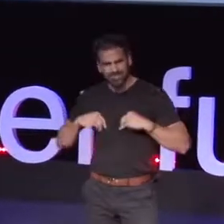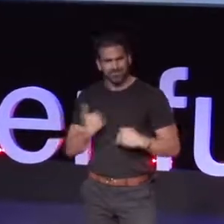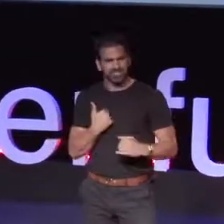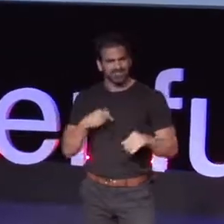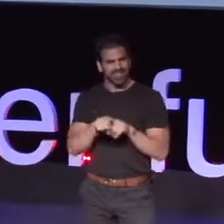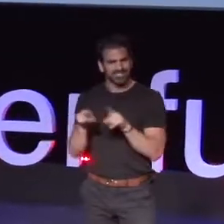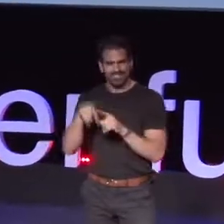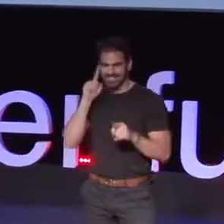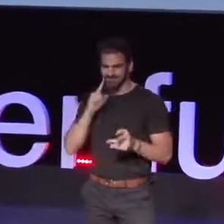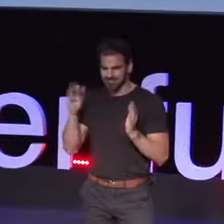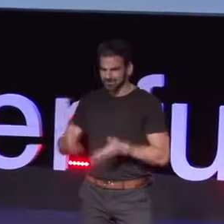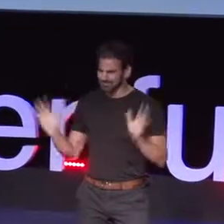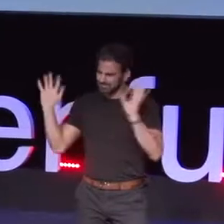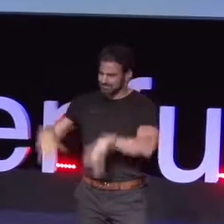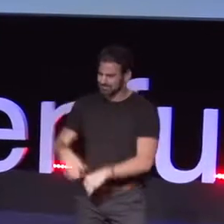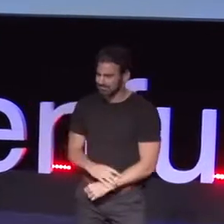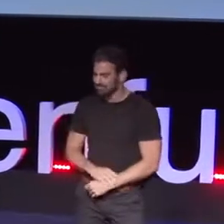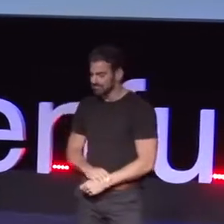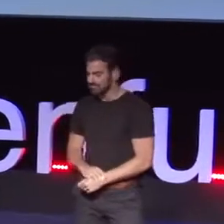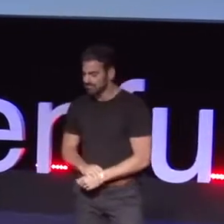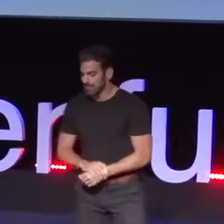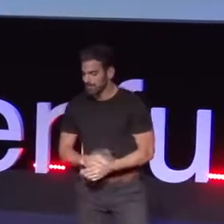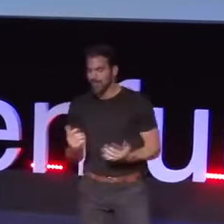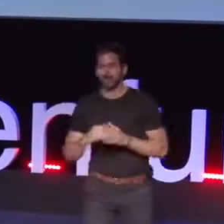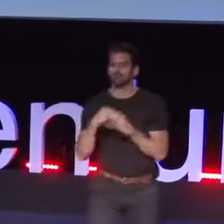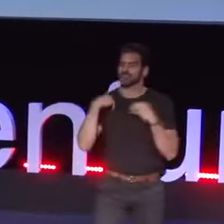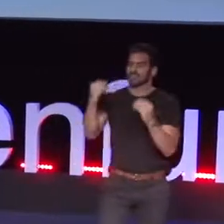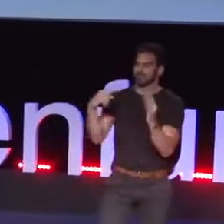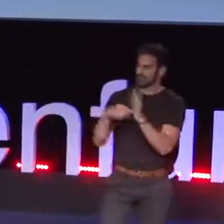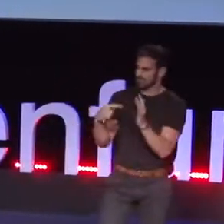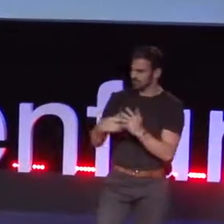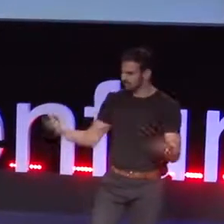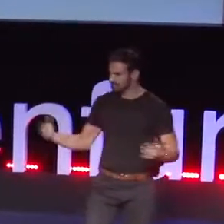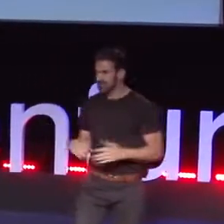the experiences i've had something i hold most dear have taught me to love myself as a deaf man